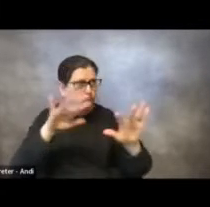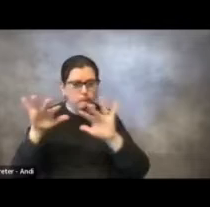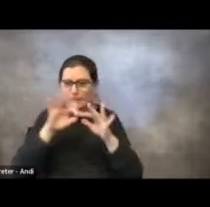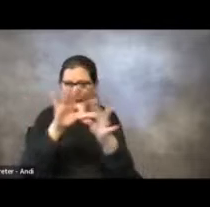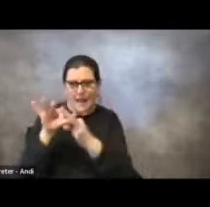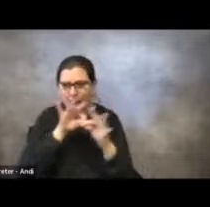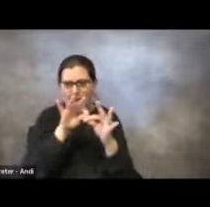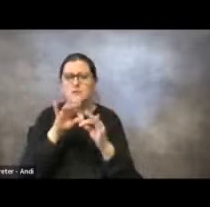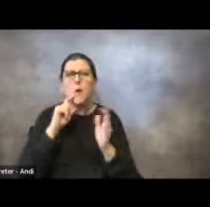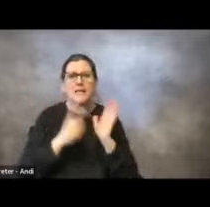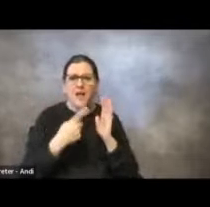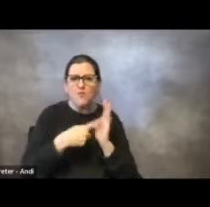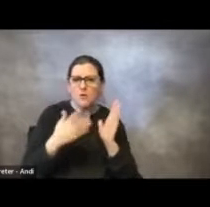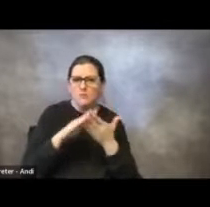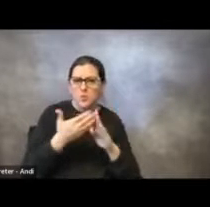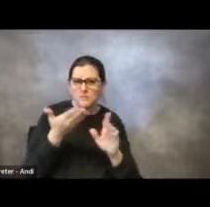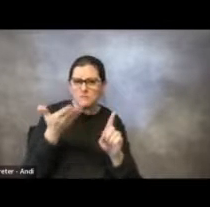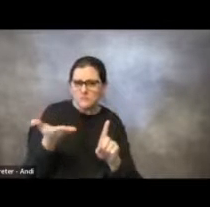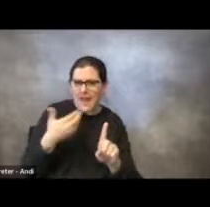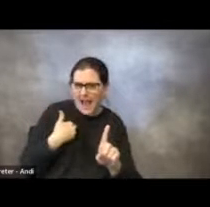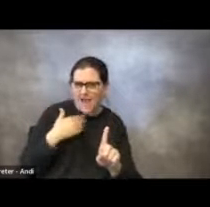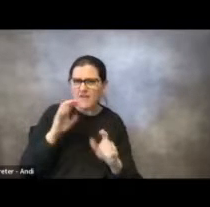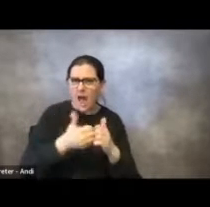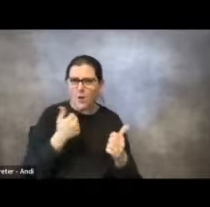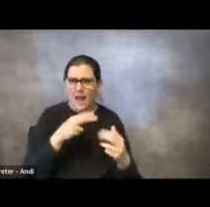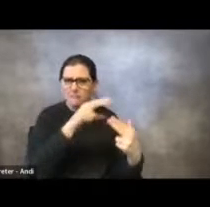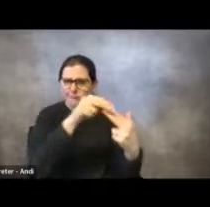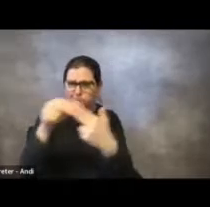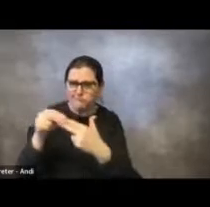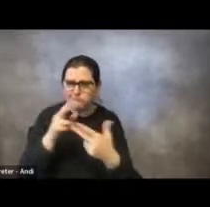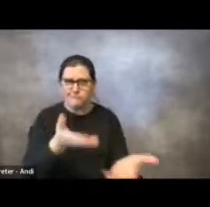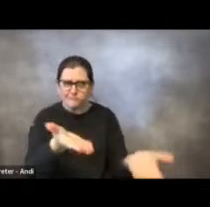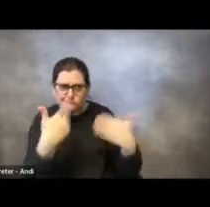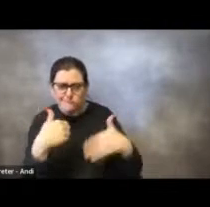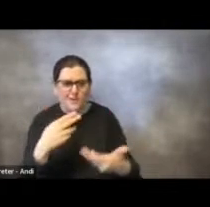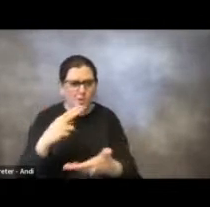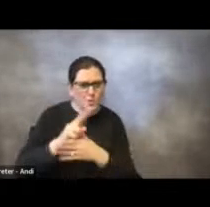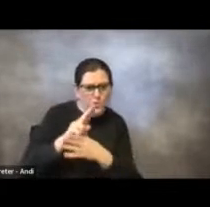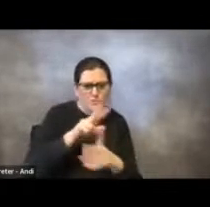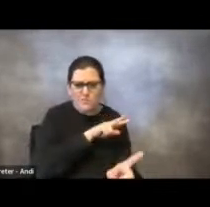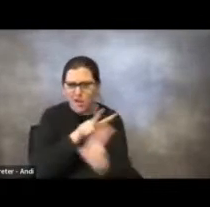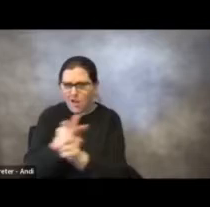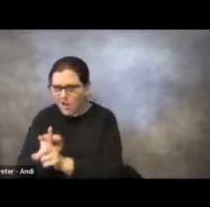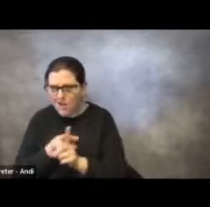community that we can that we can partner and leverage and so forth, and making those appropriate referral mechanisms.